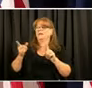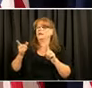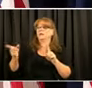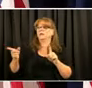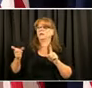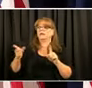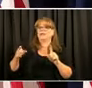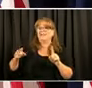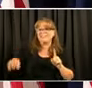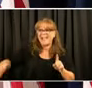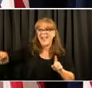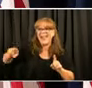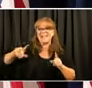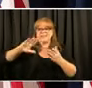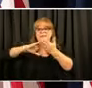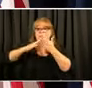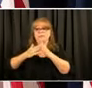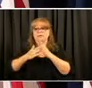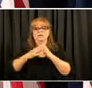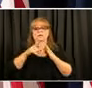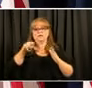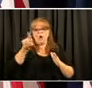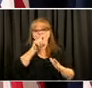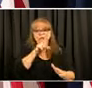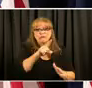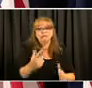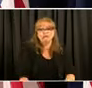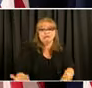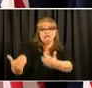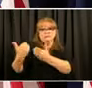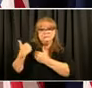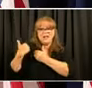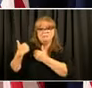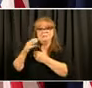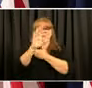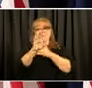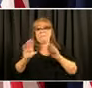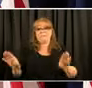nobody cares more about lives in rio blanco county than the commissioners and the residents of rio